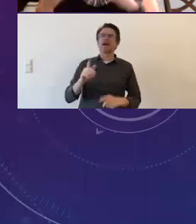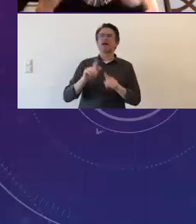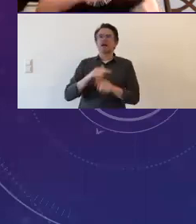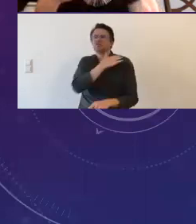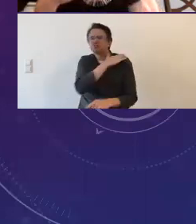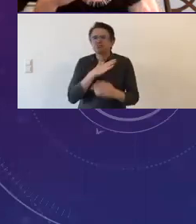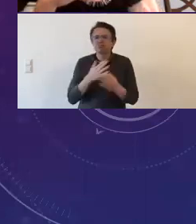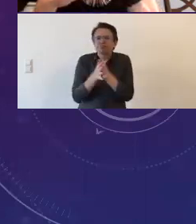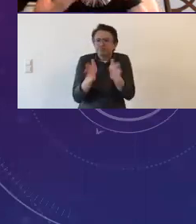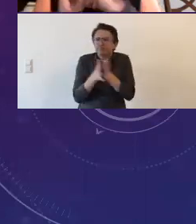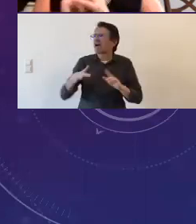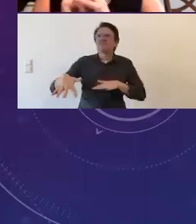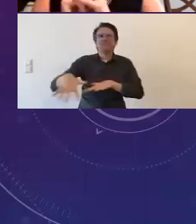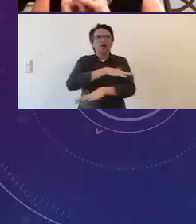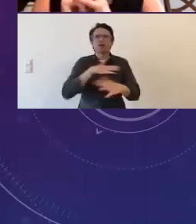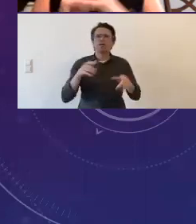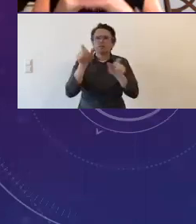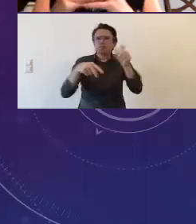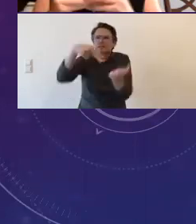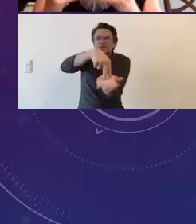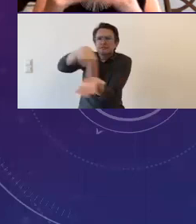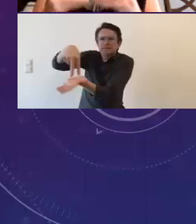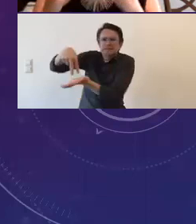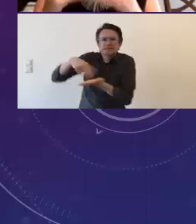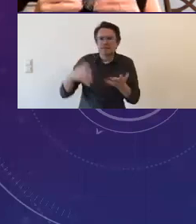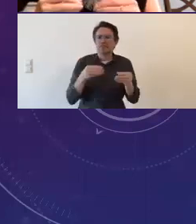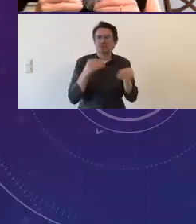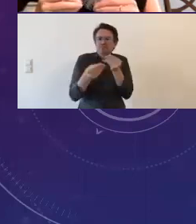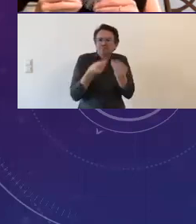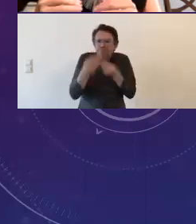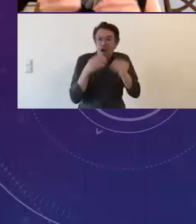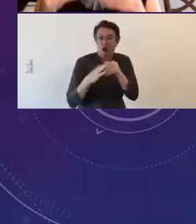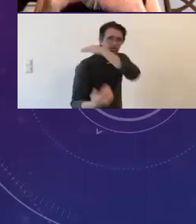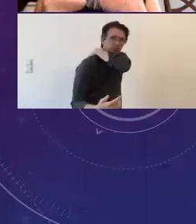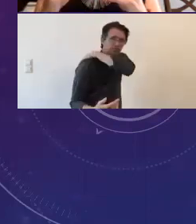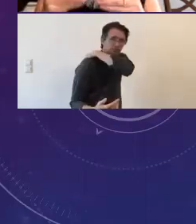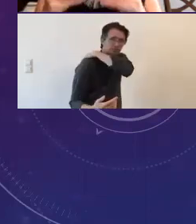tactile sign language is about what people are saying so the interpreter in